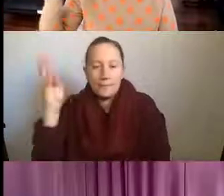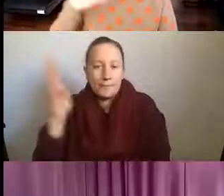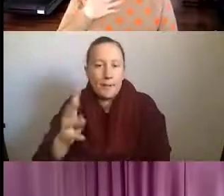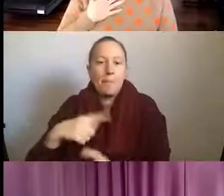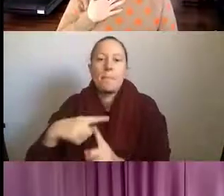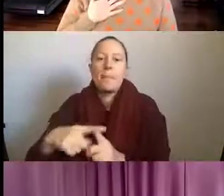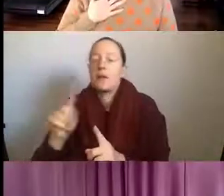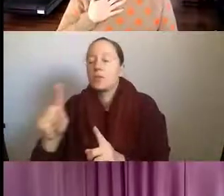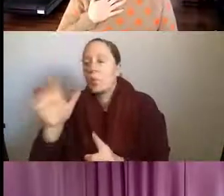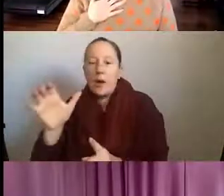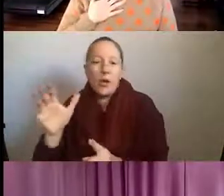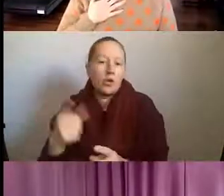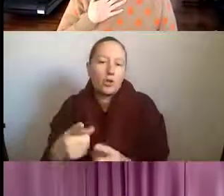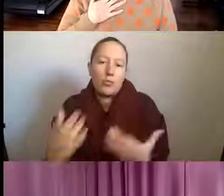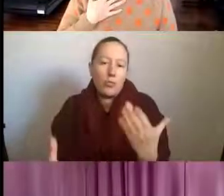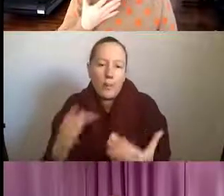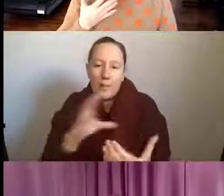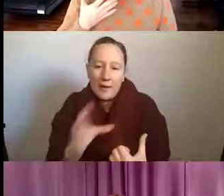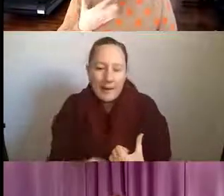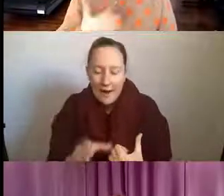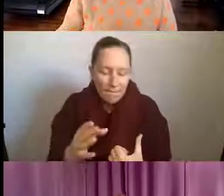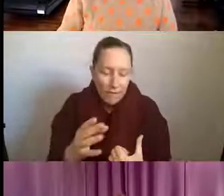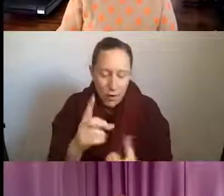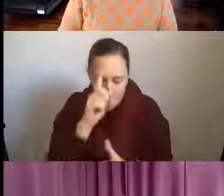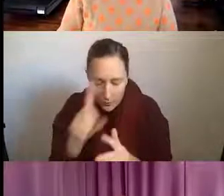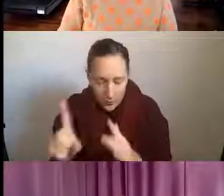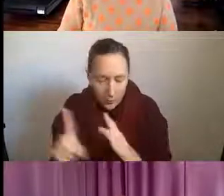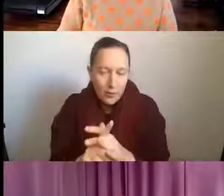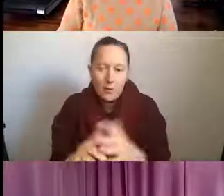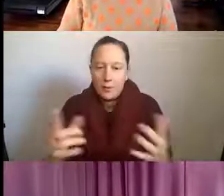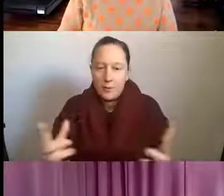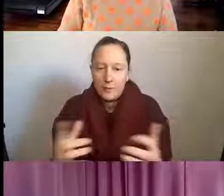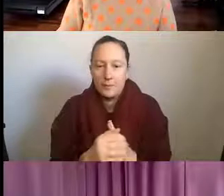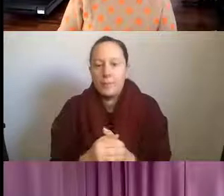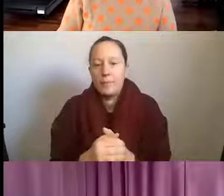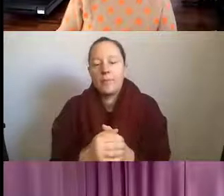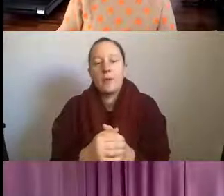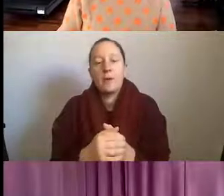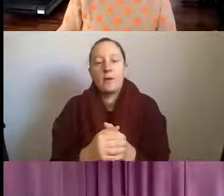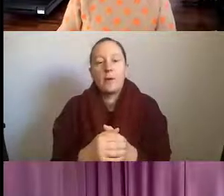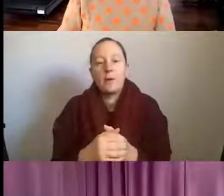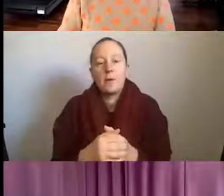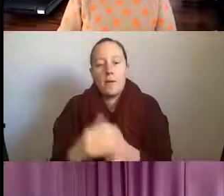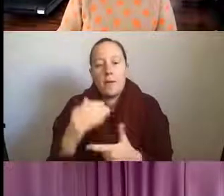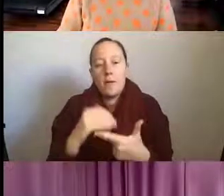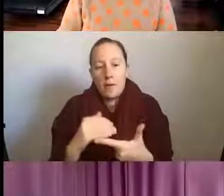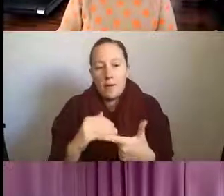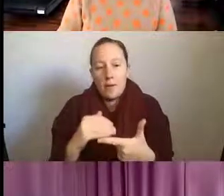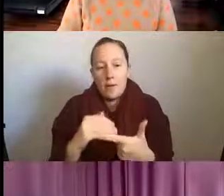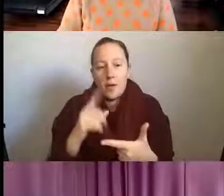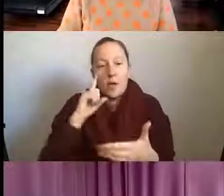you probably didn't even think you needed to know. There's also a listing of research areas.